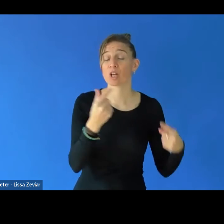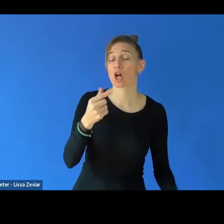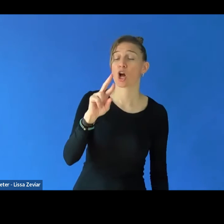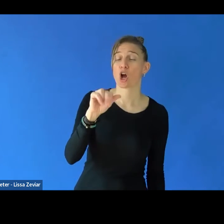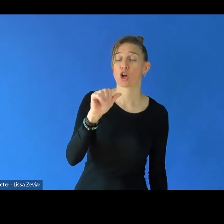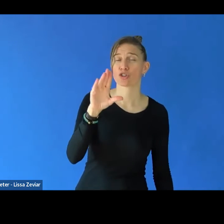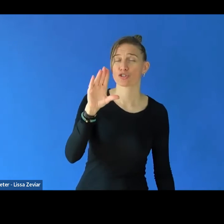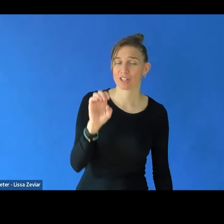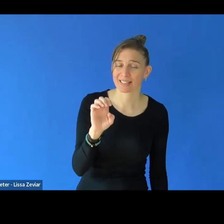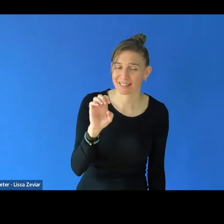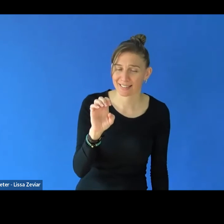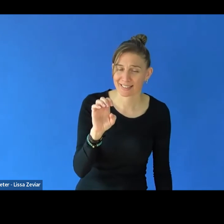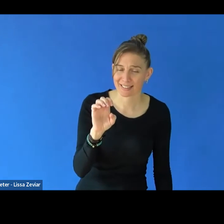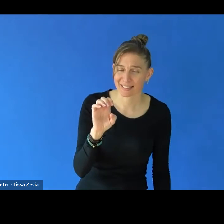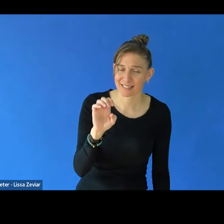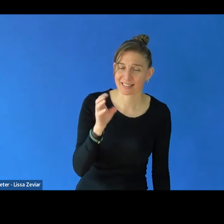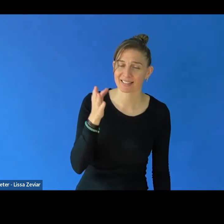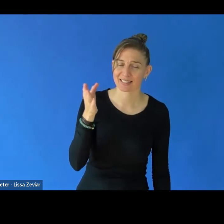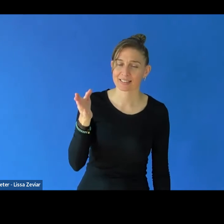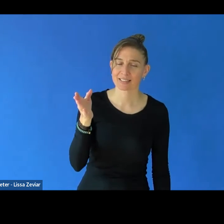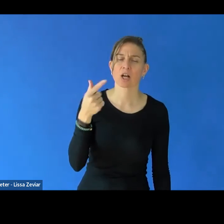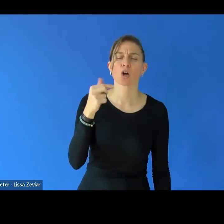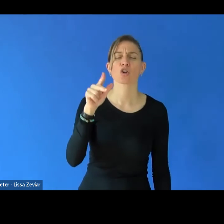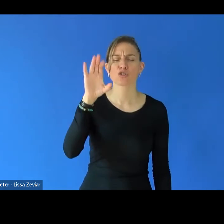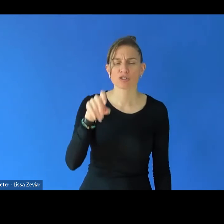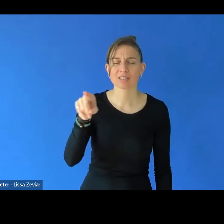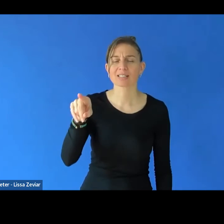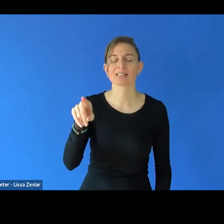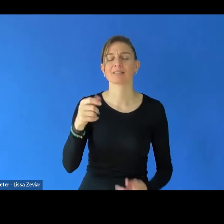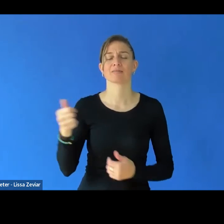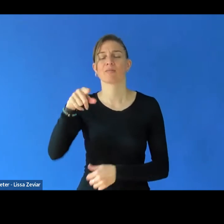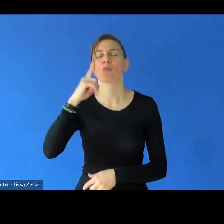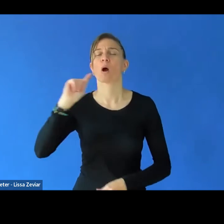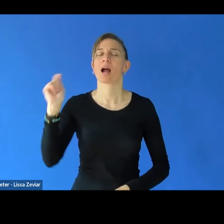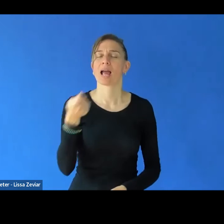She's the programme officer from Women challenged to challenge.